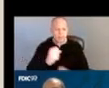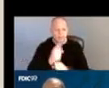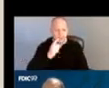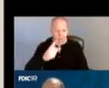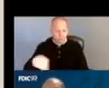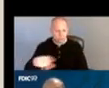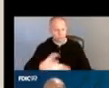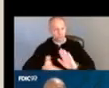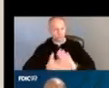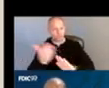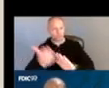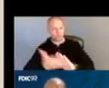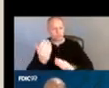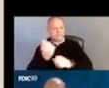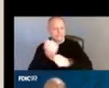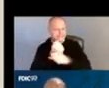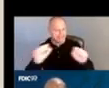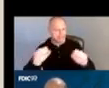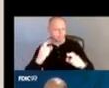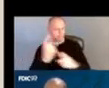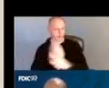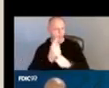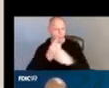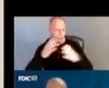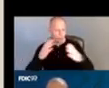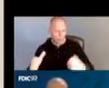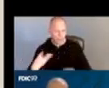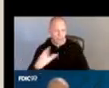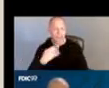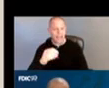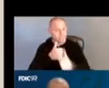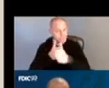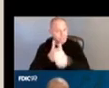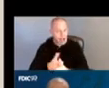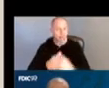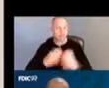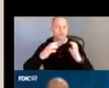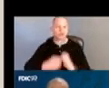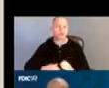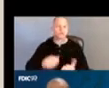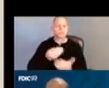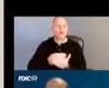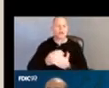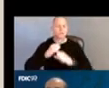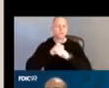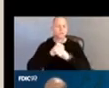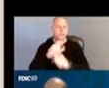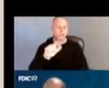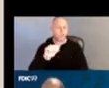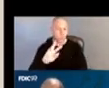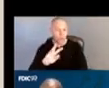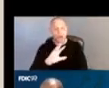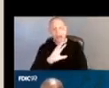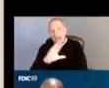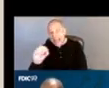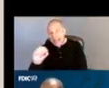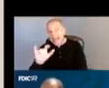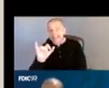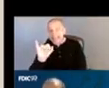and following the financial protection laws. And in the rare event that a bank goes out